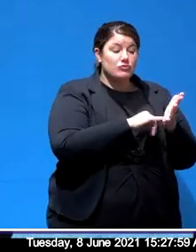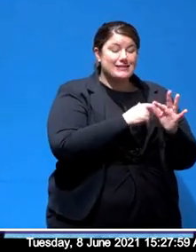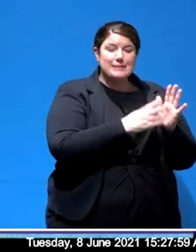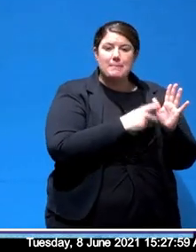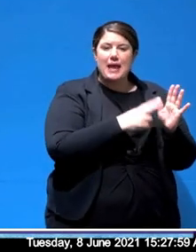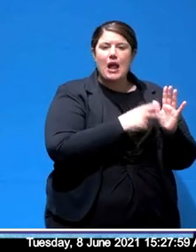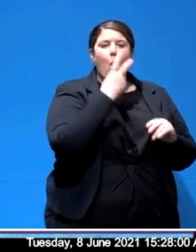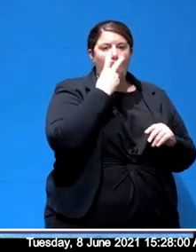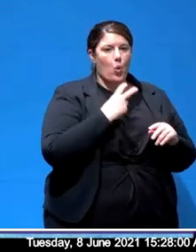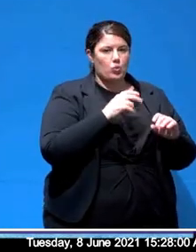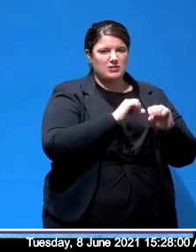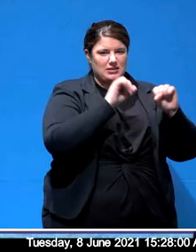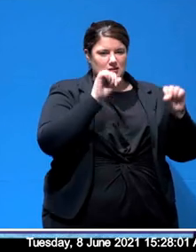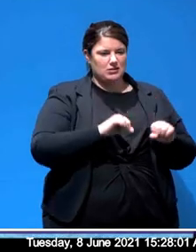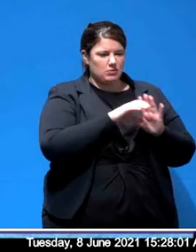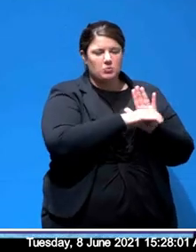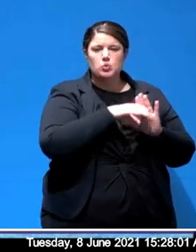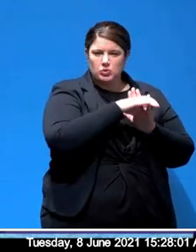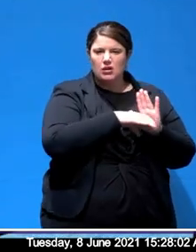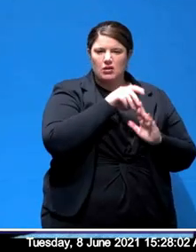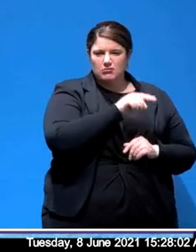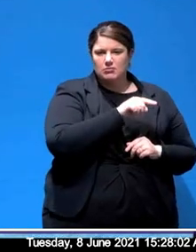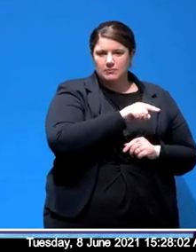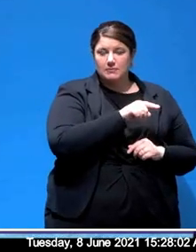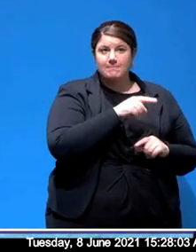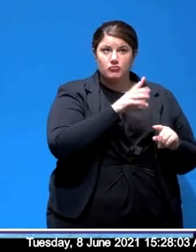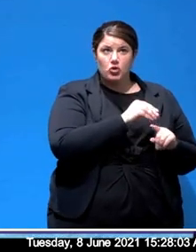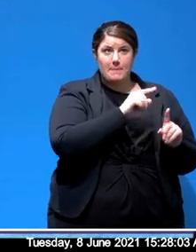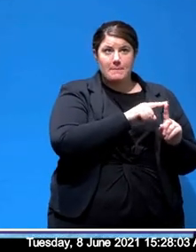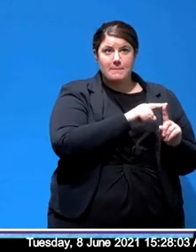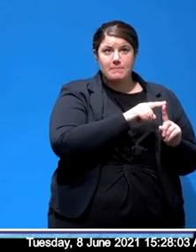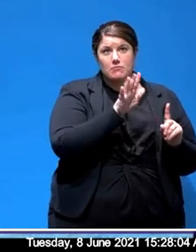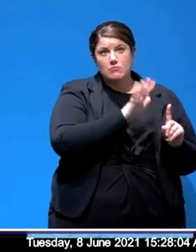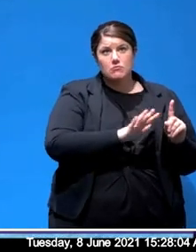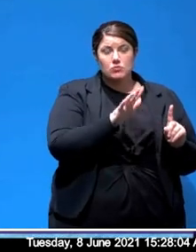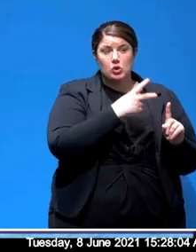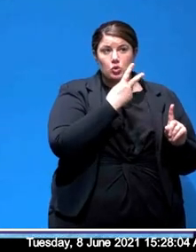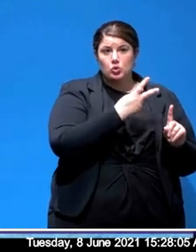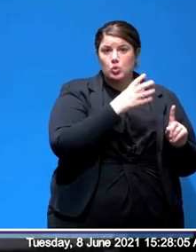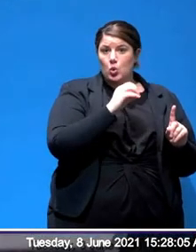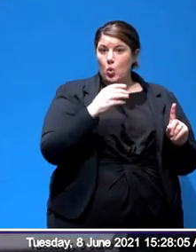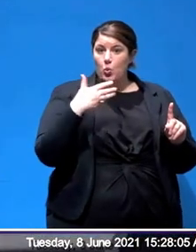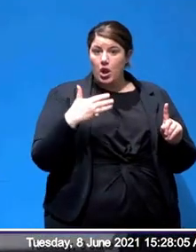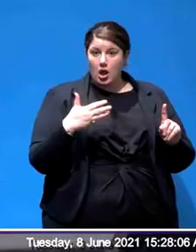So and the RiskMan system, I understand, was in place from about 2009, which